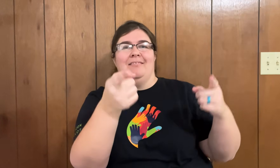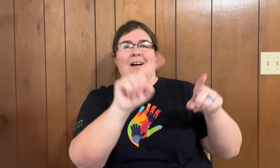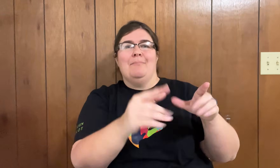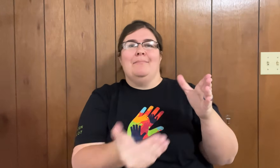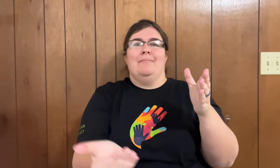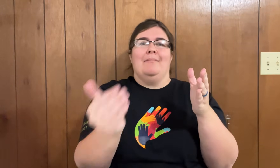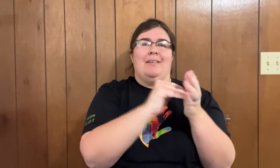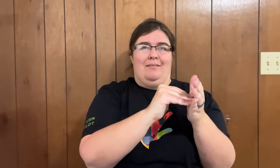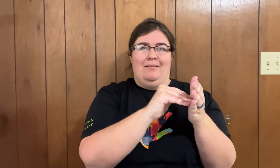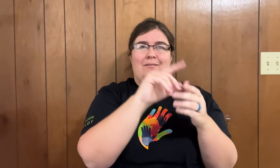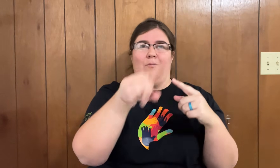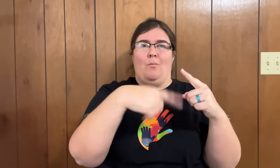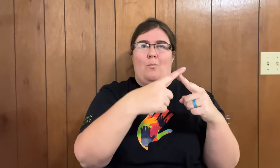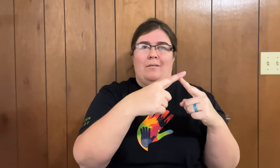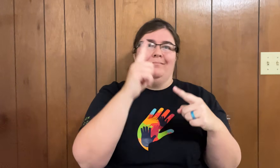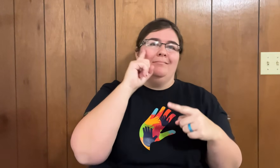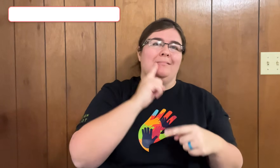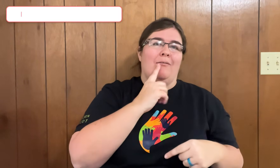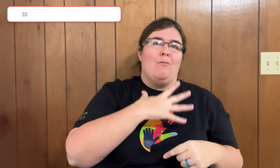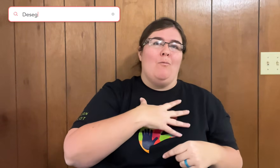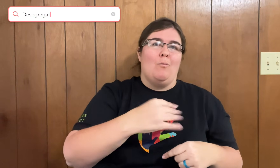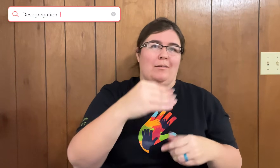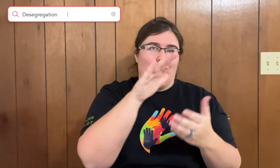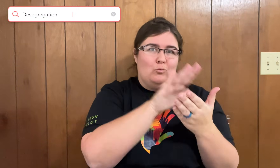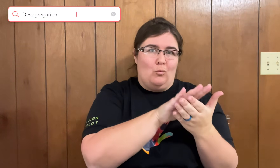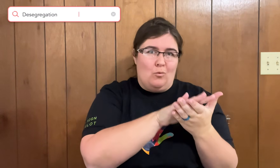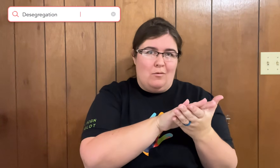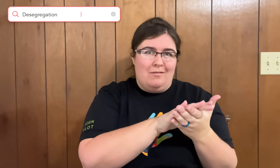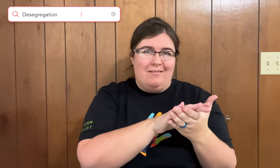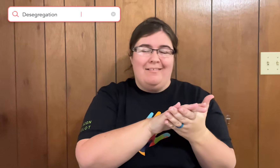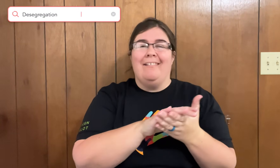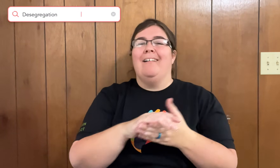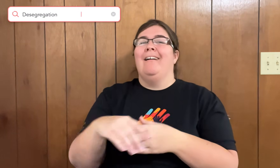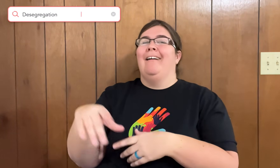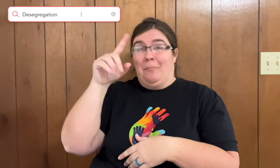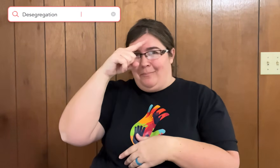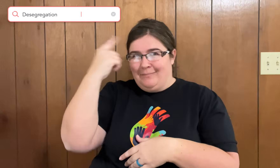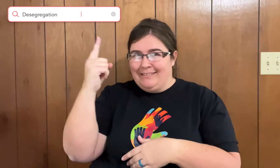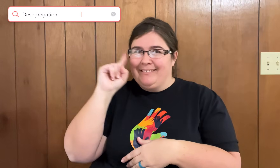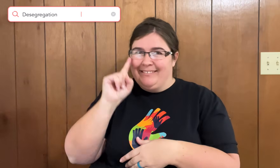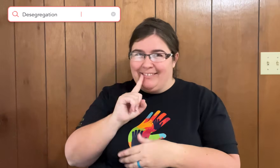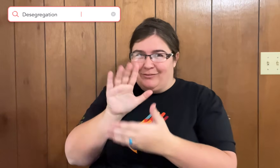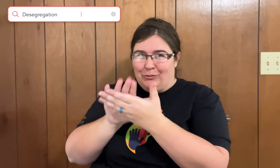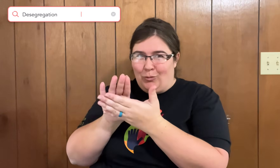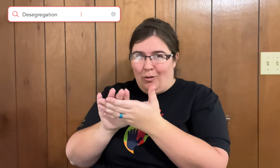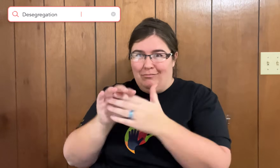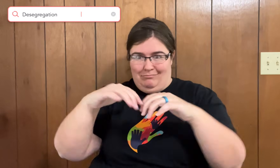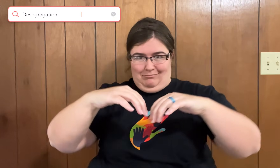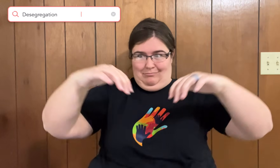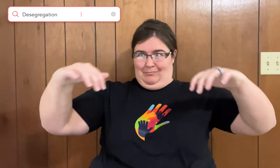And that occurrence happened again when Deaf white schools and Black Deaf schools which had